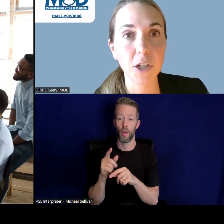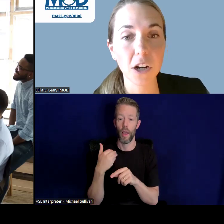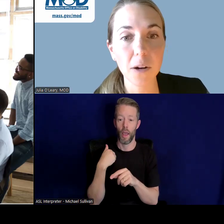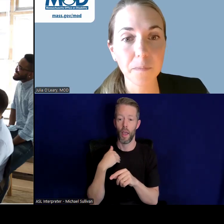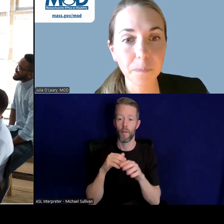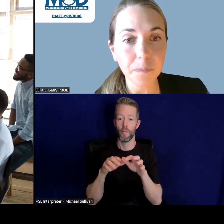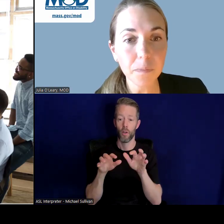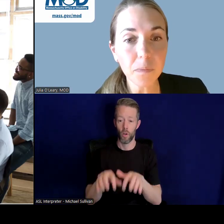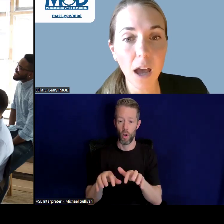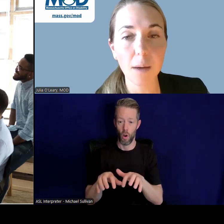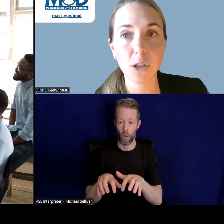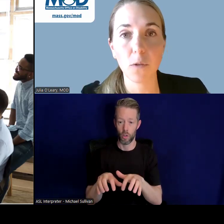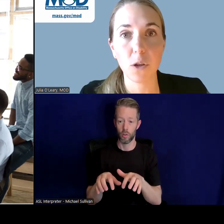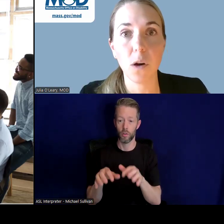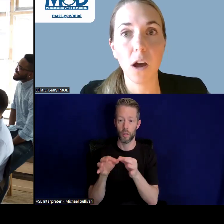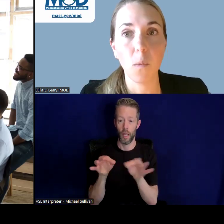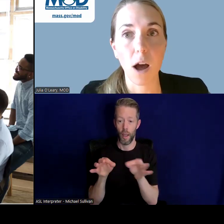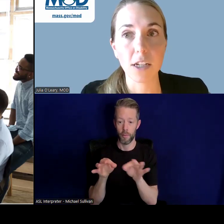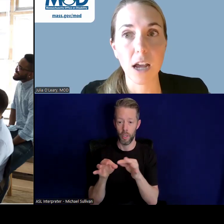And we also have CART captioner.